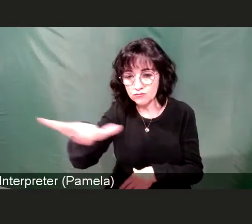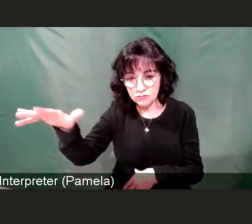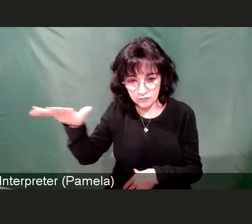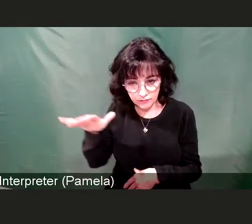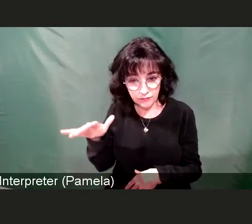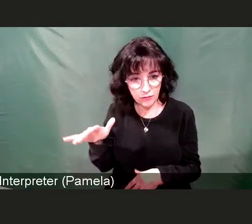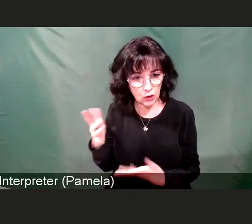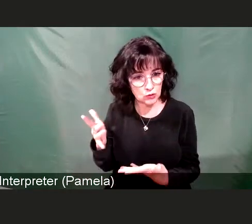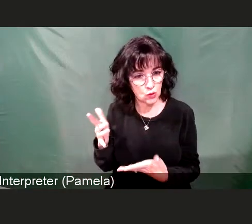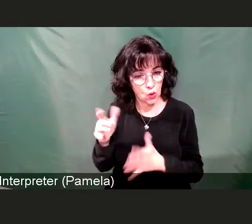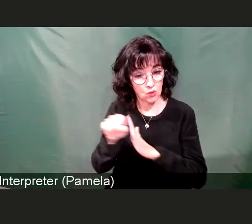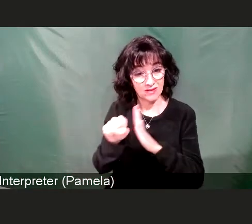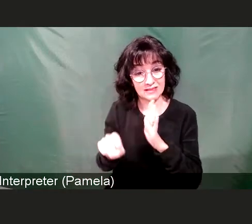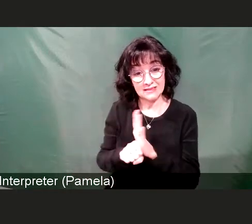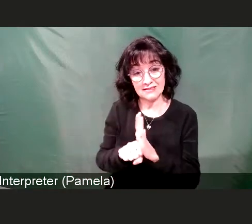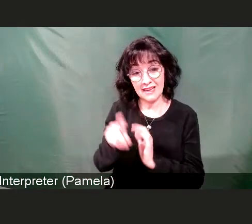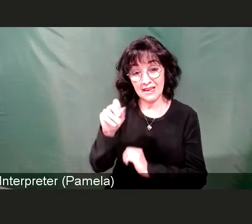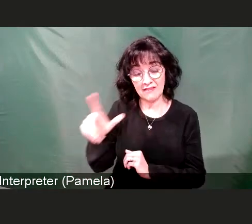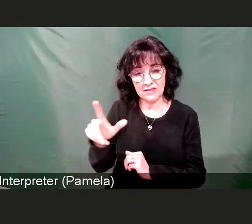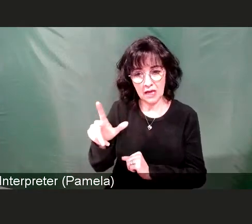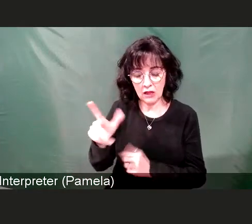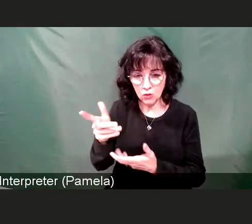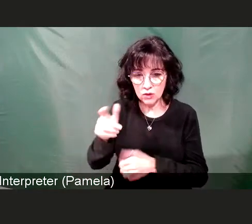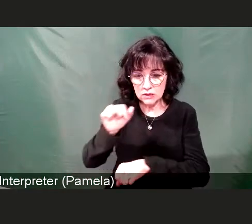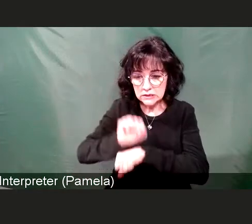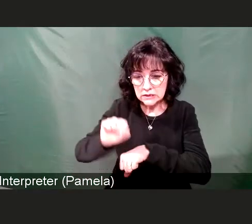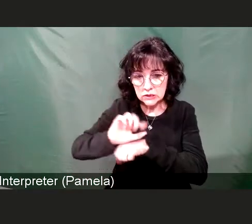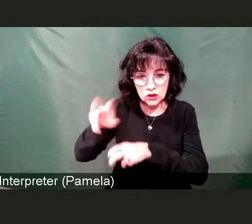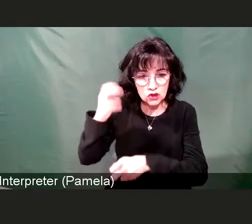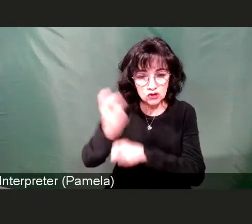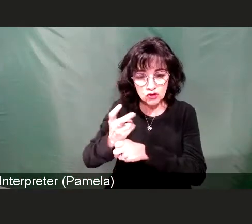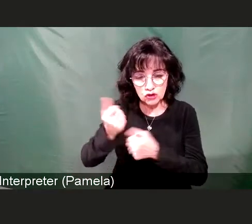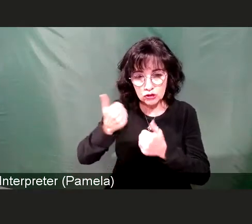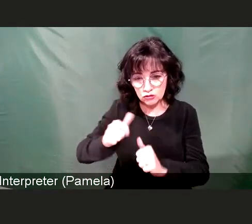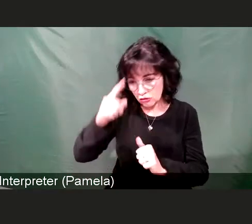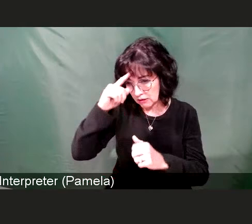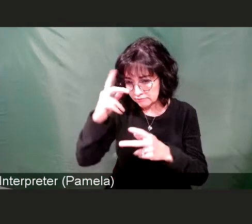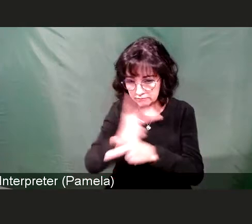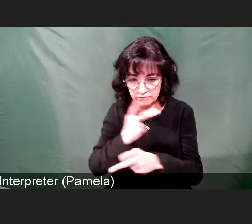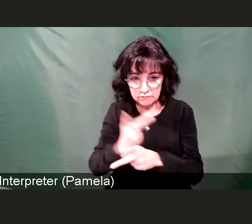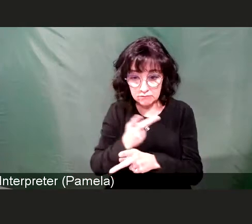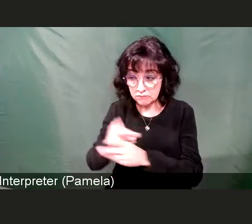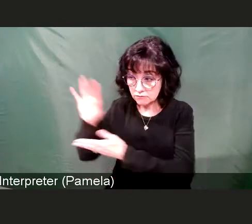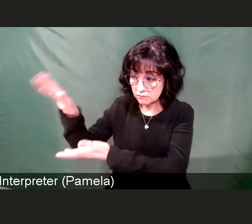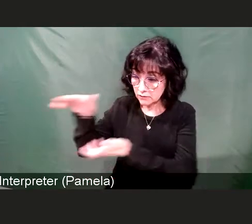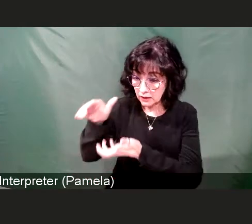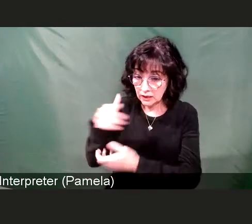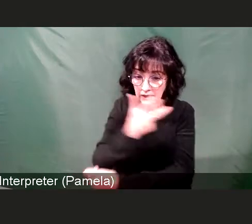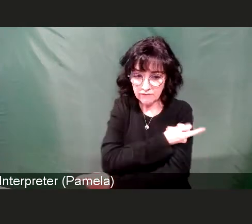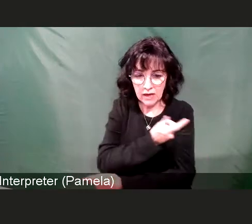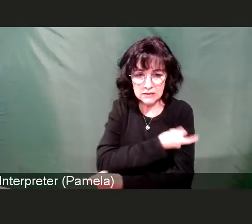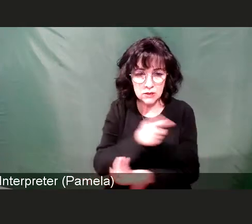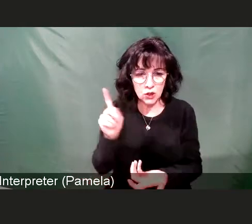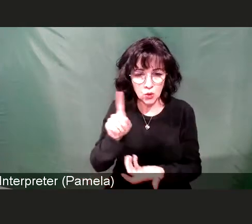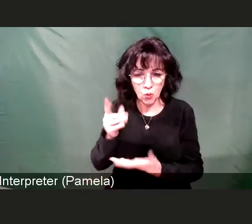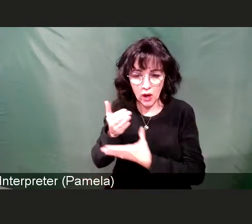from the federal government which eventually will hopefully come to us in a continued fashion at Beebe Healthcare